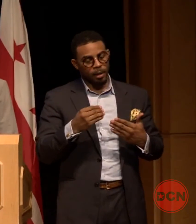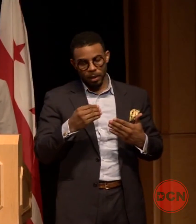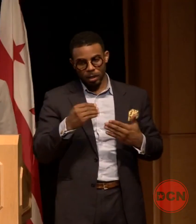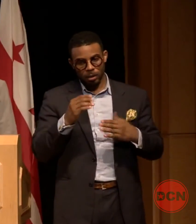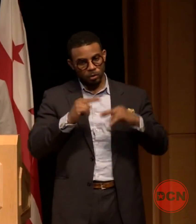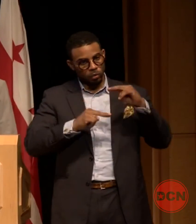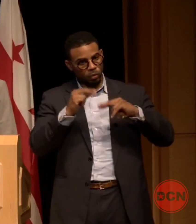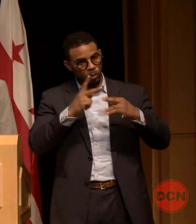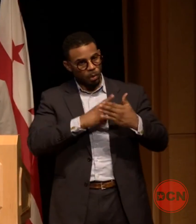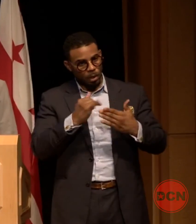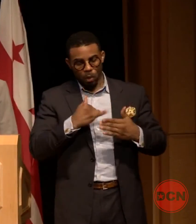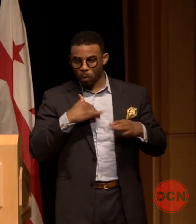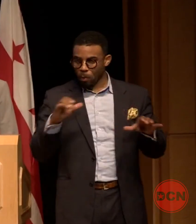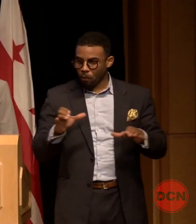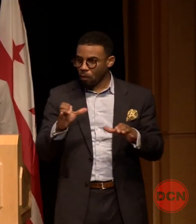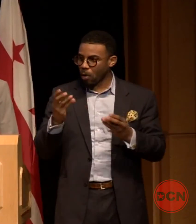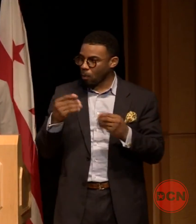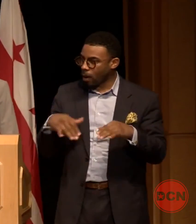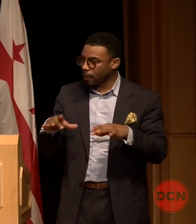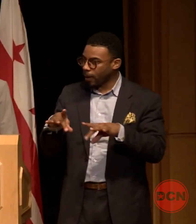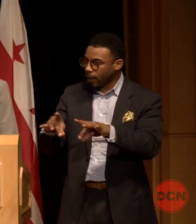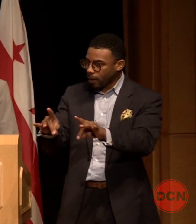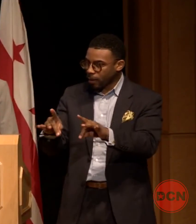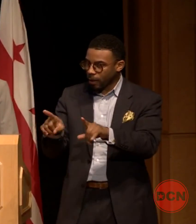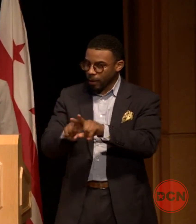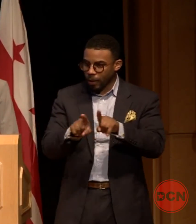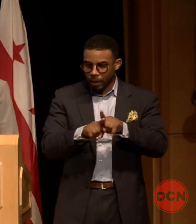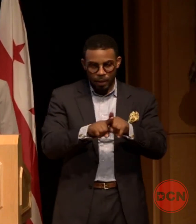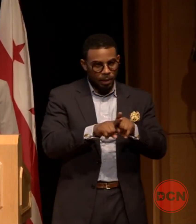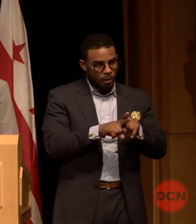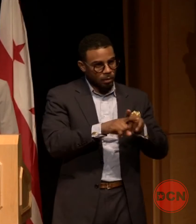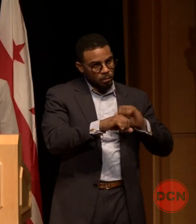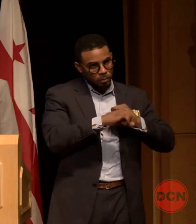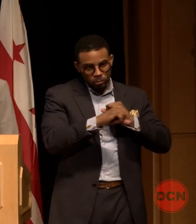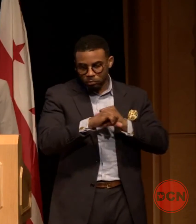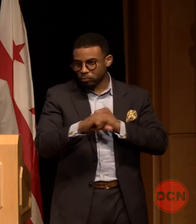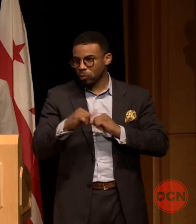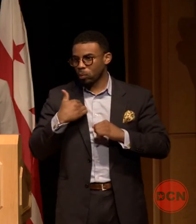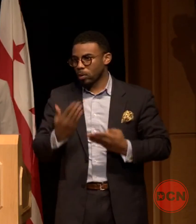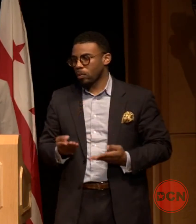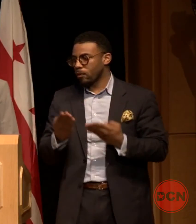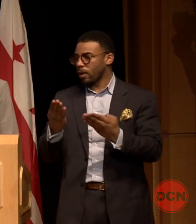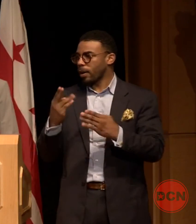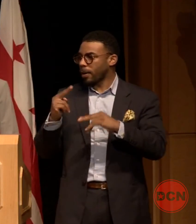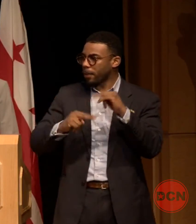PROJECTS. WE PERFORM PROPERTY ACQUISITIONS AND DISPOSALS. WE PROVIDE BUILDING MANAGEMENT